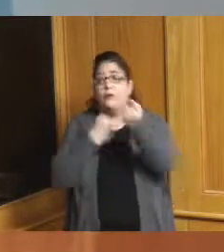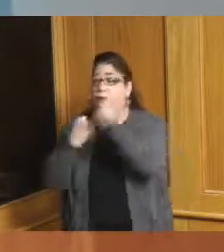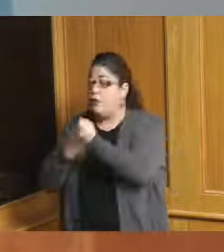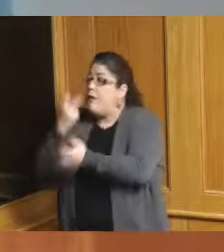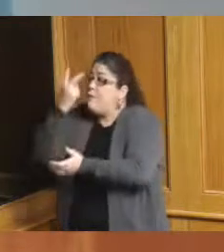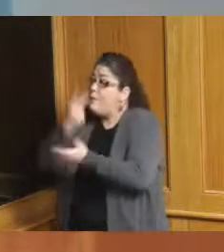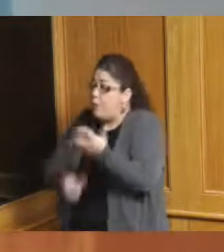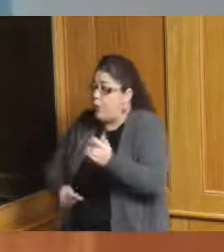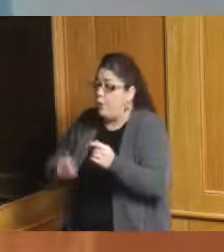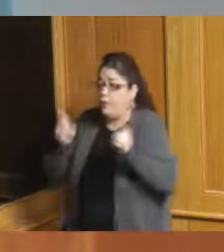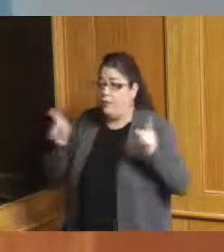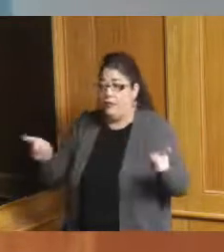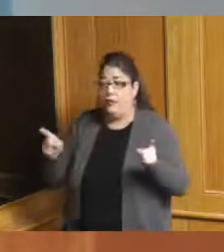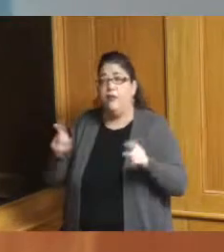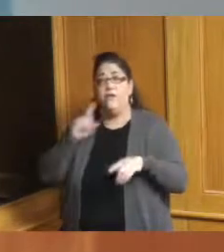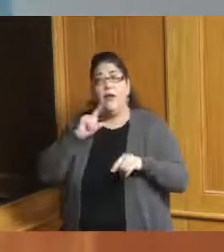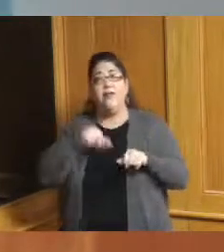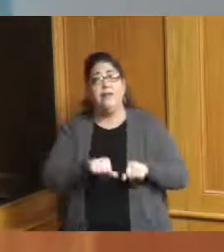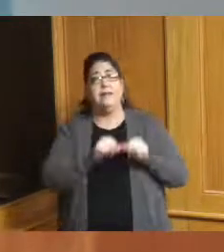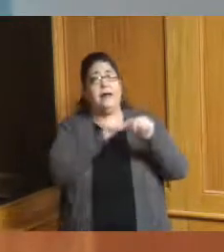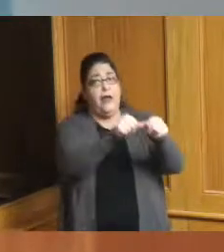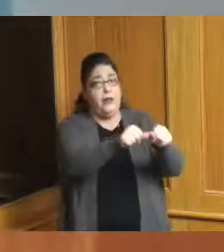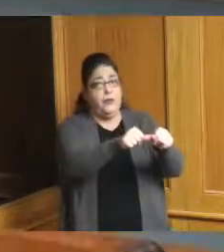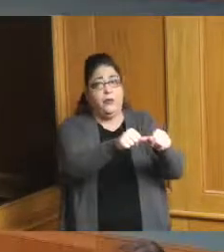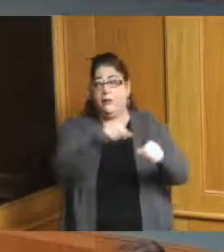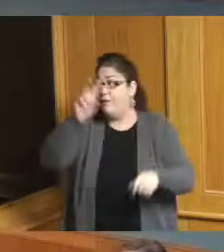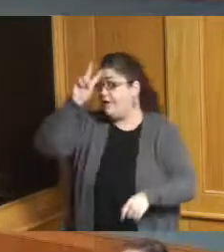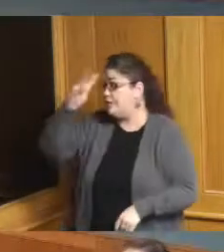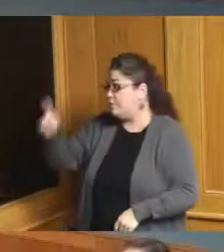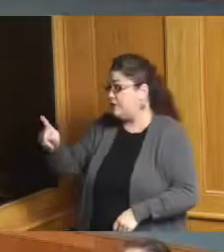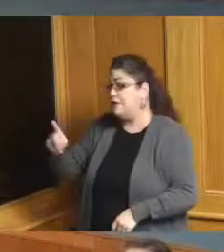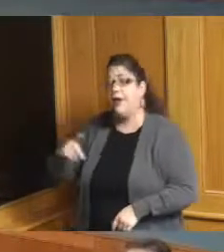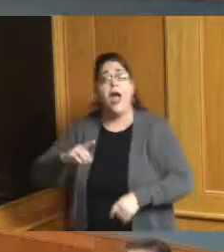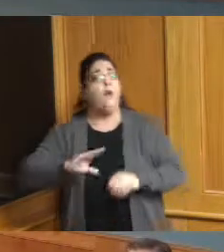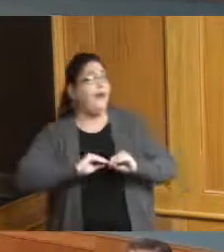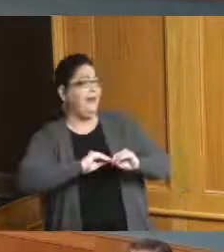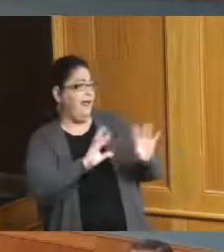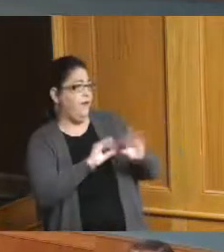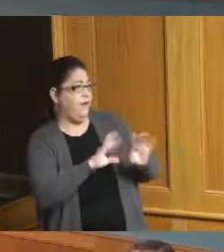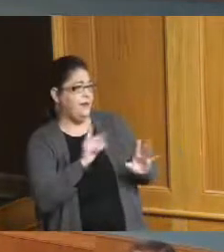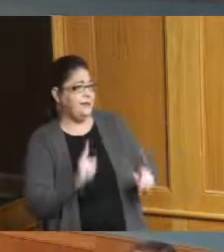with the briefings thank you President yes I just want to clarify something for the record